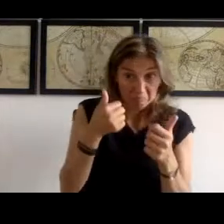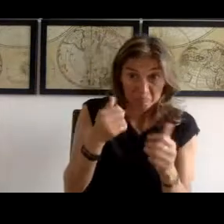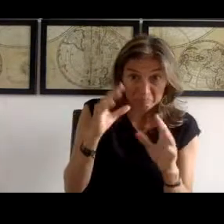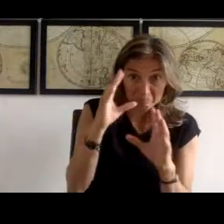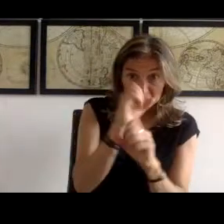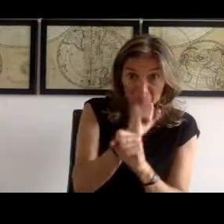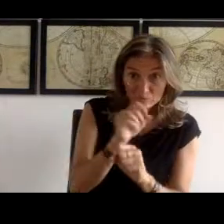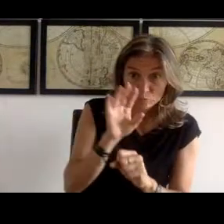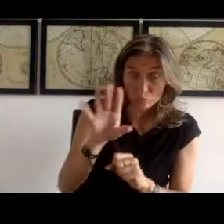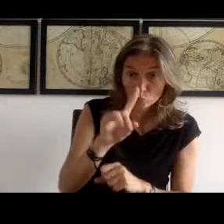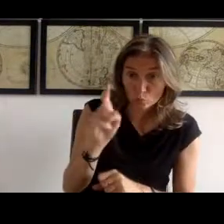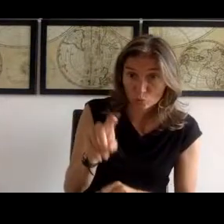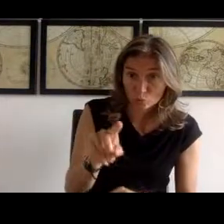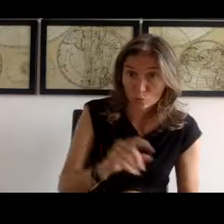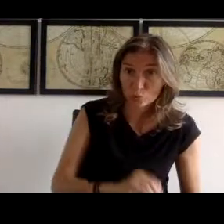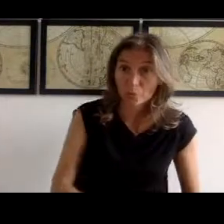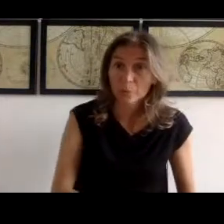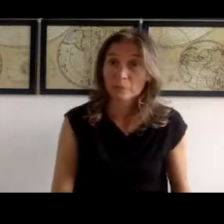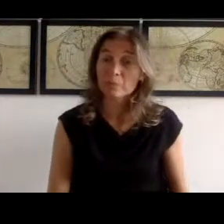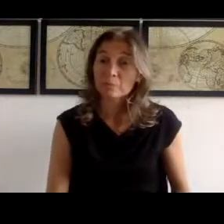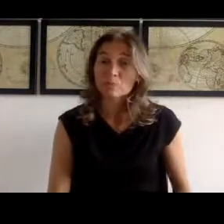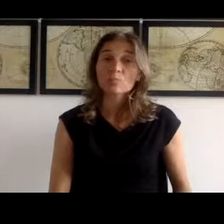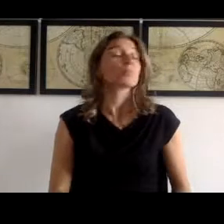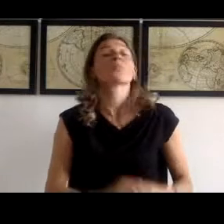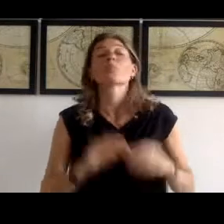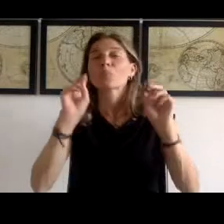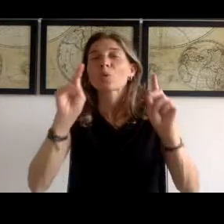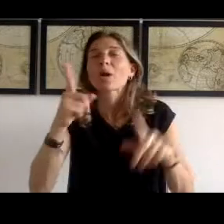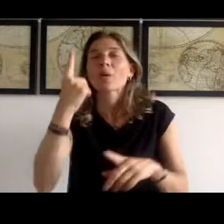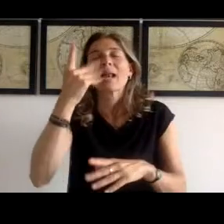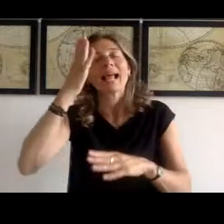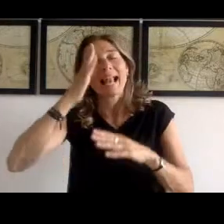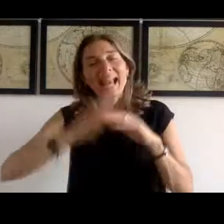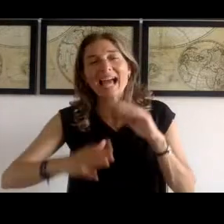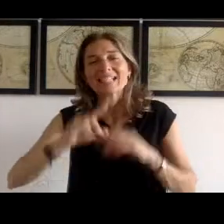and digital cooperation works, and it provides a lot of opportunities